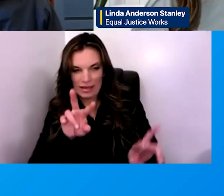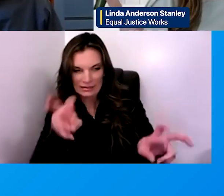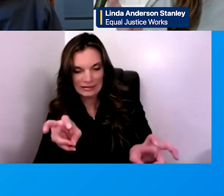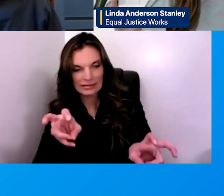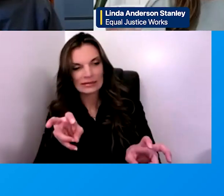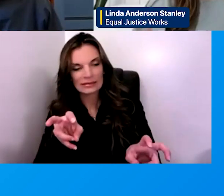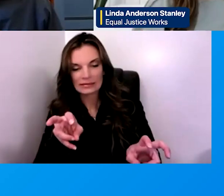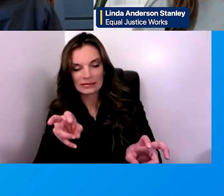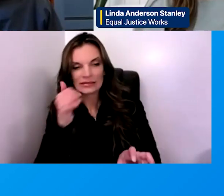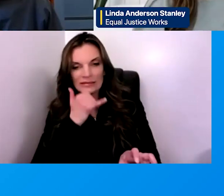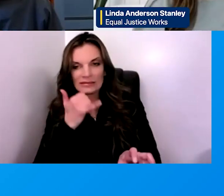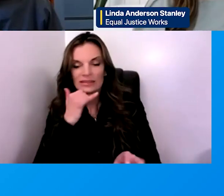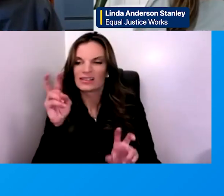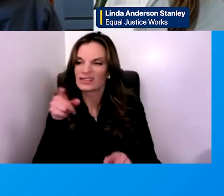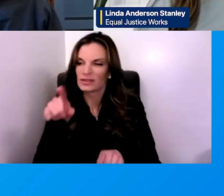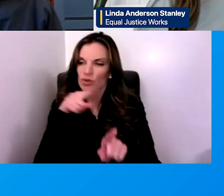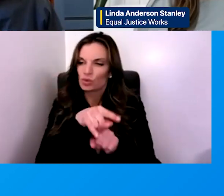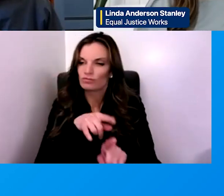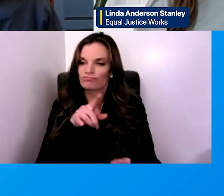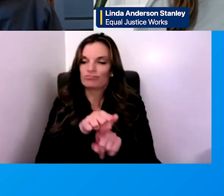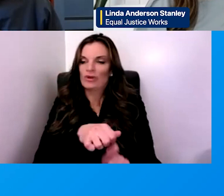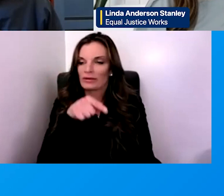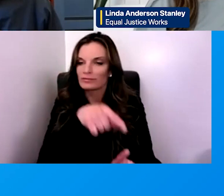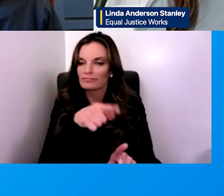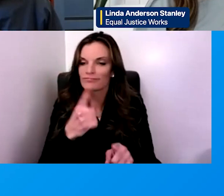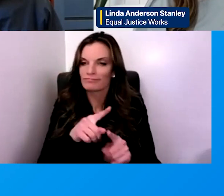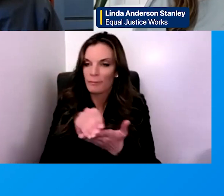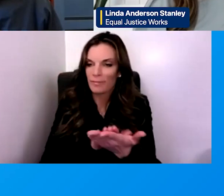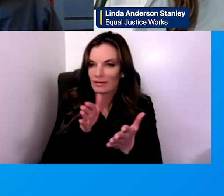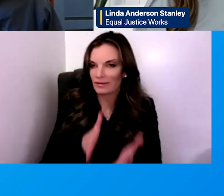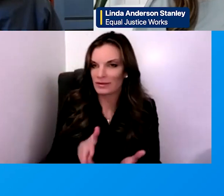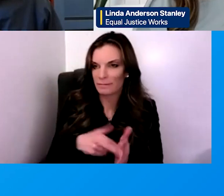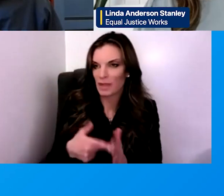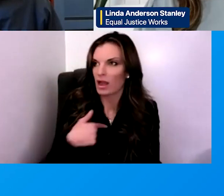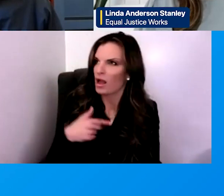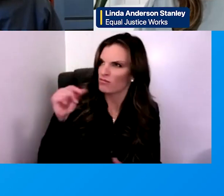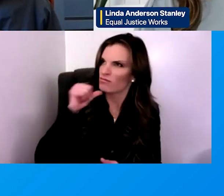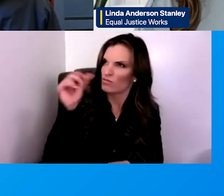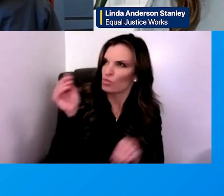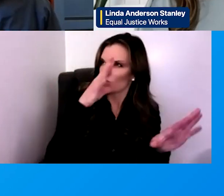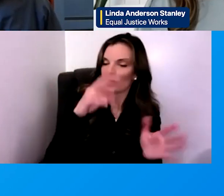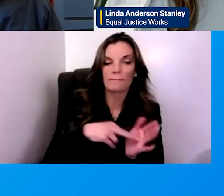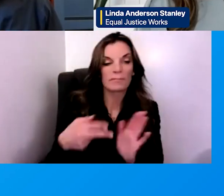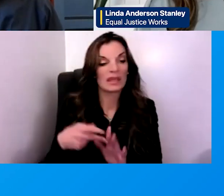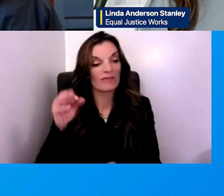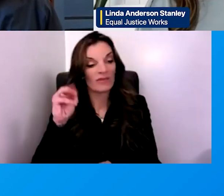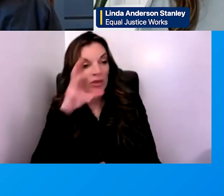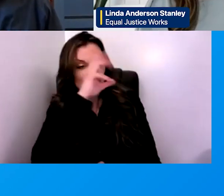that basically tricks applicants into saying, no, they are not willing to leave. And I think it's such an important area for legal